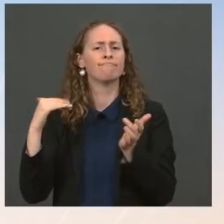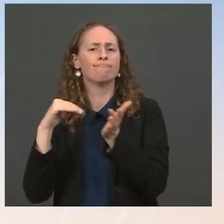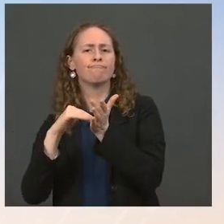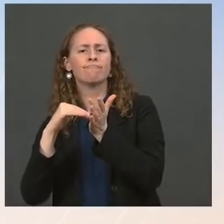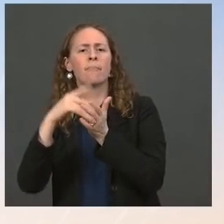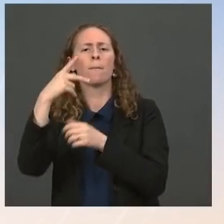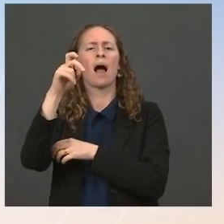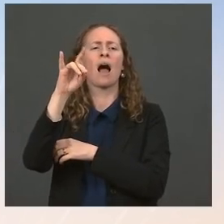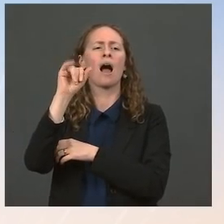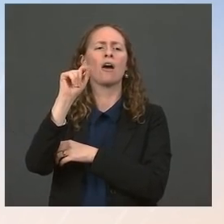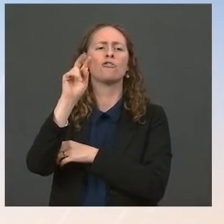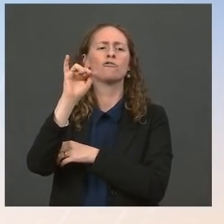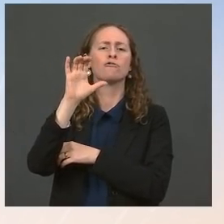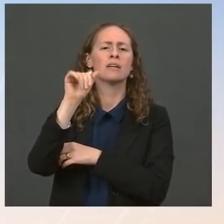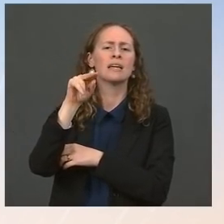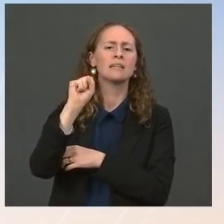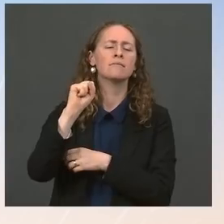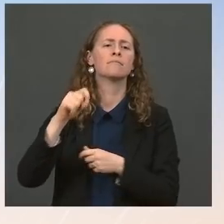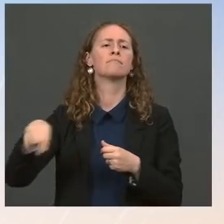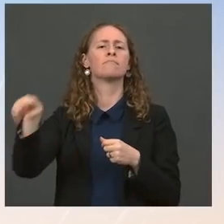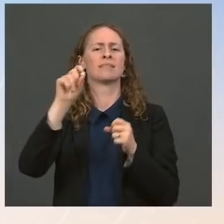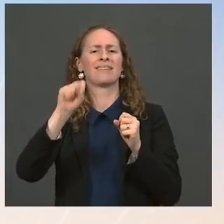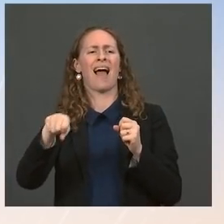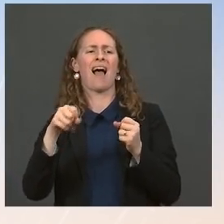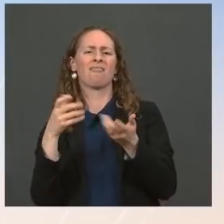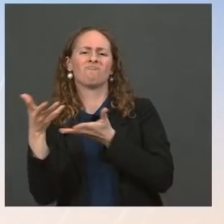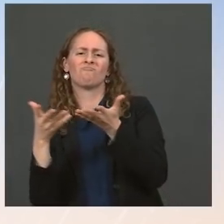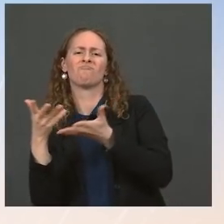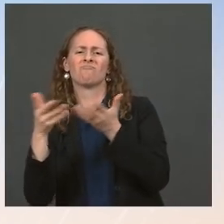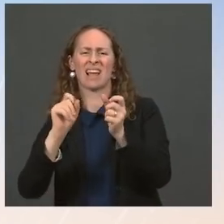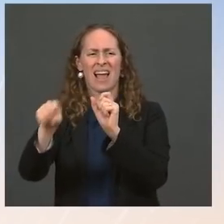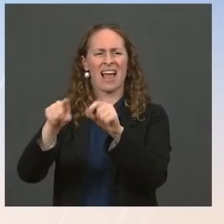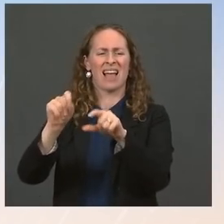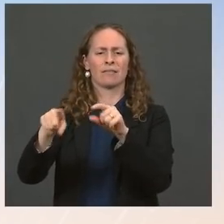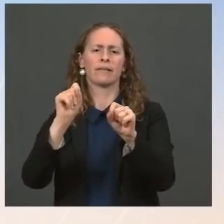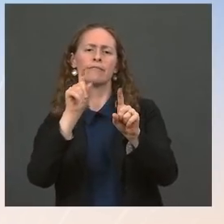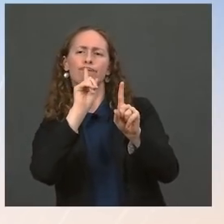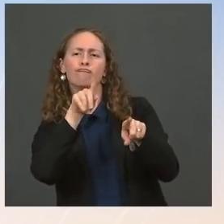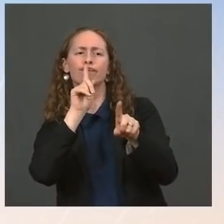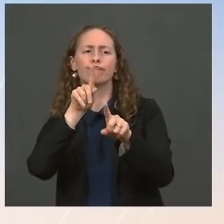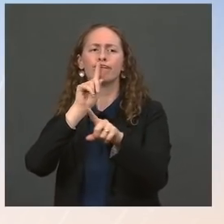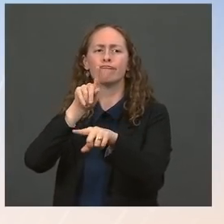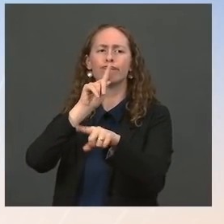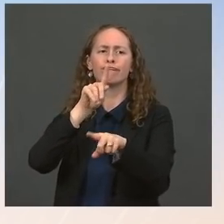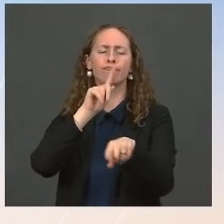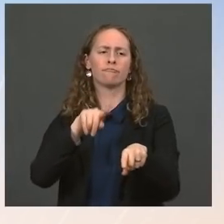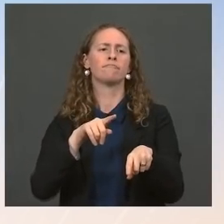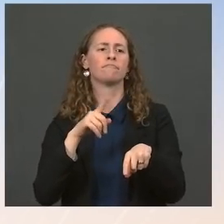We'll be encouraging people to speak to their doctors. I'm sure, as we get closer -- if we get to that point --